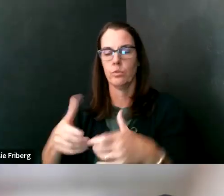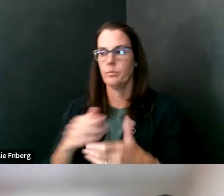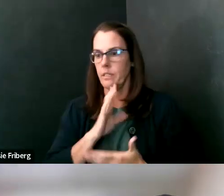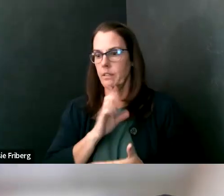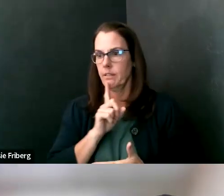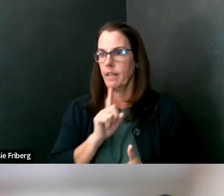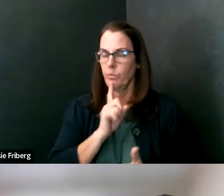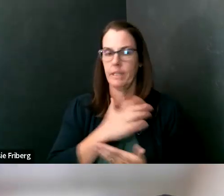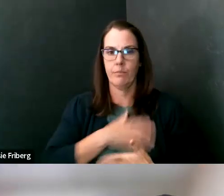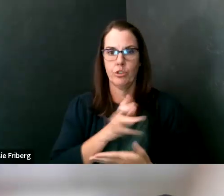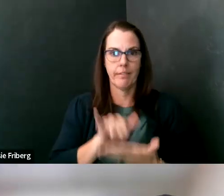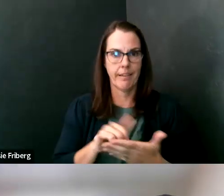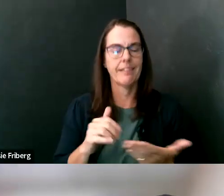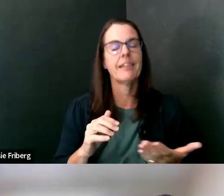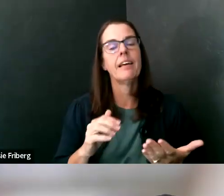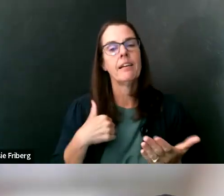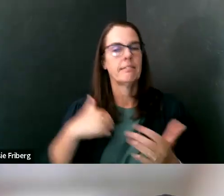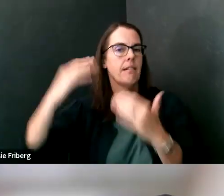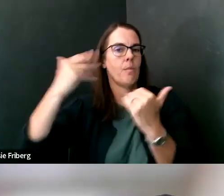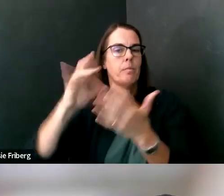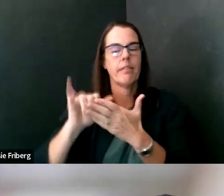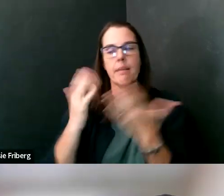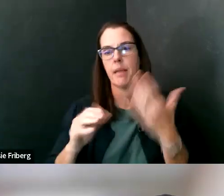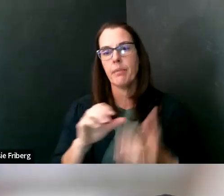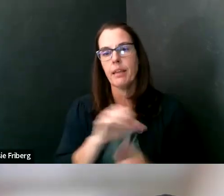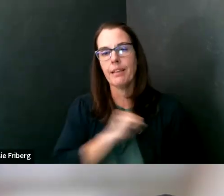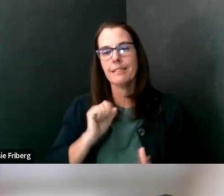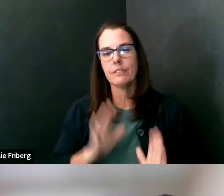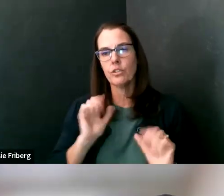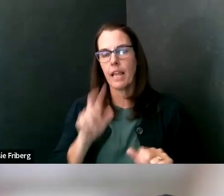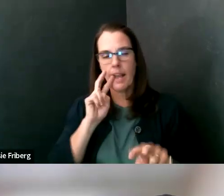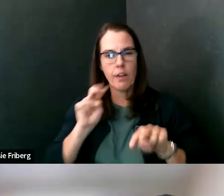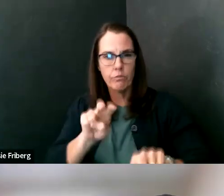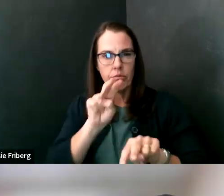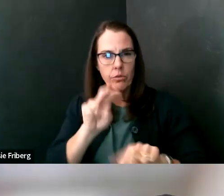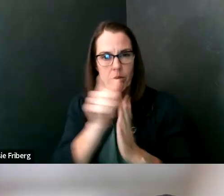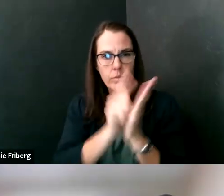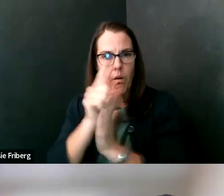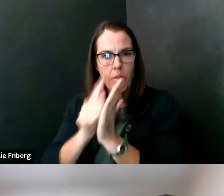PBM reform hoping that maybe the senator could look at that and see what he thinks about it.